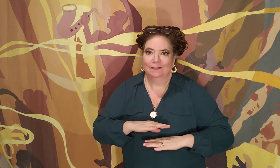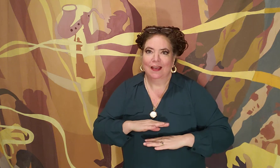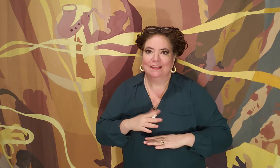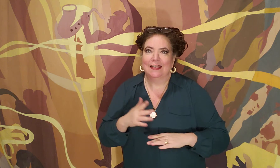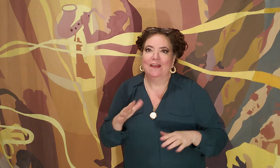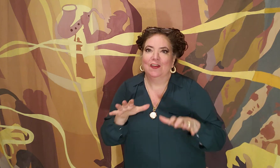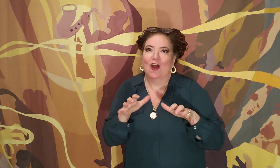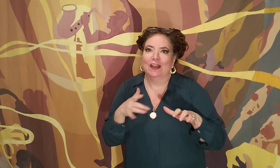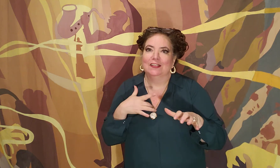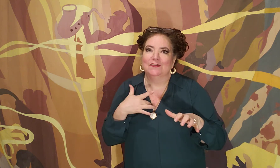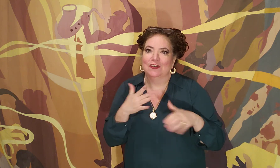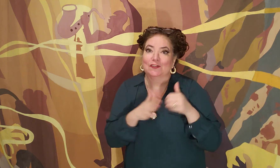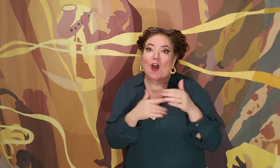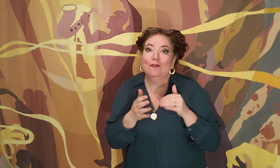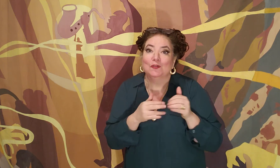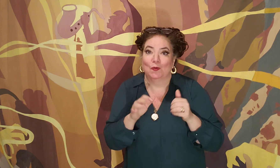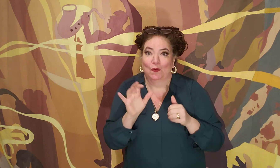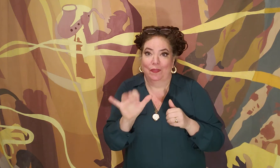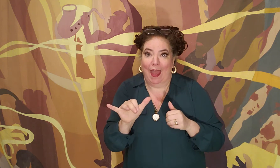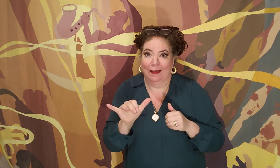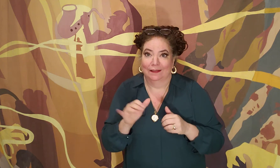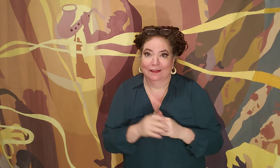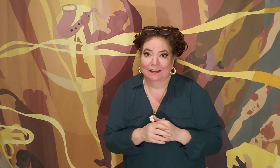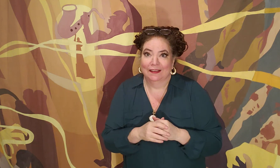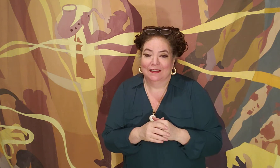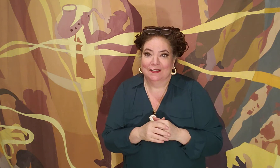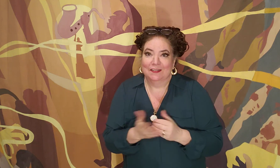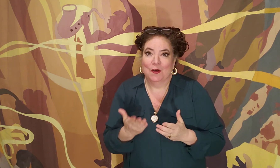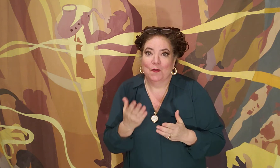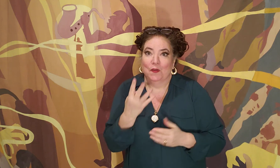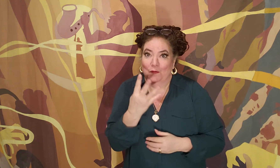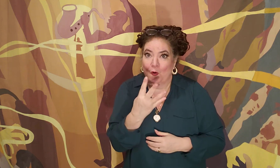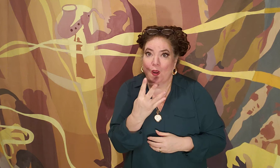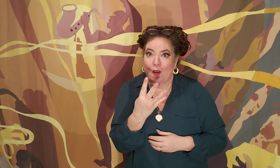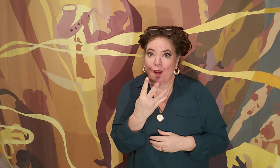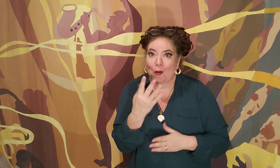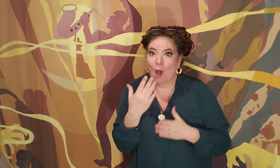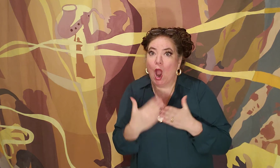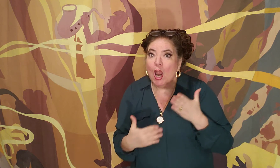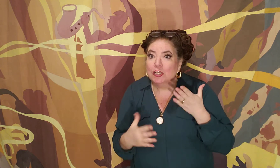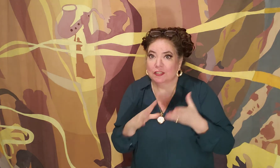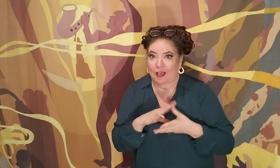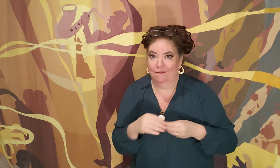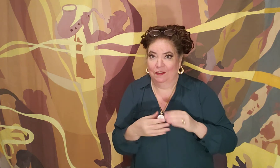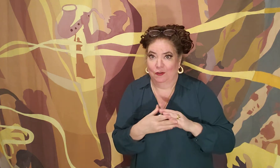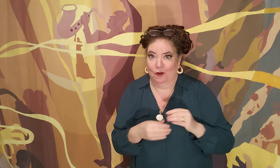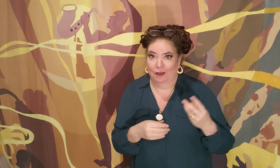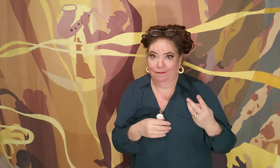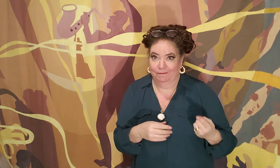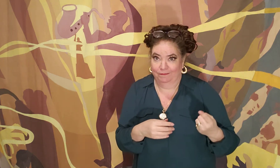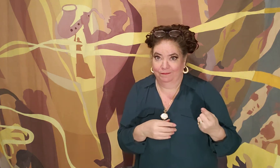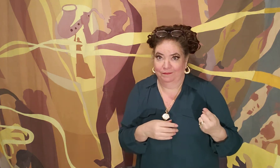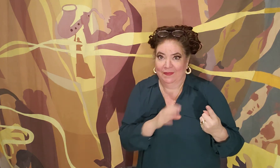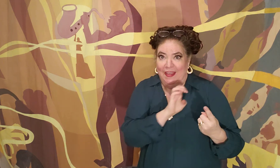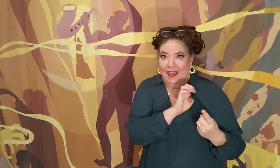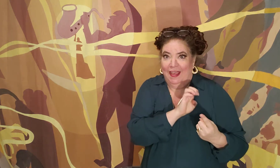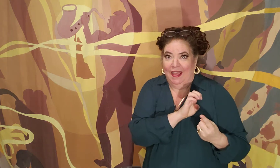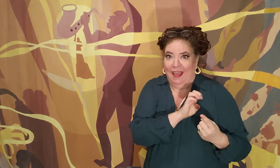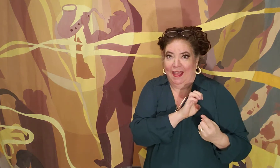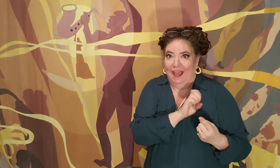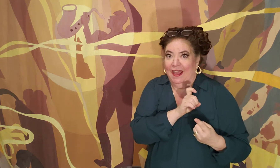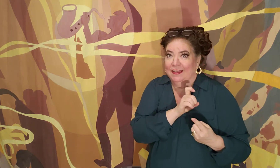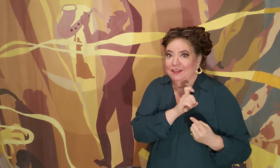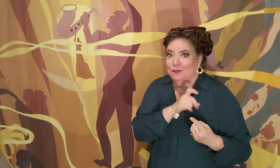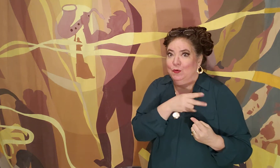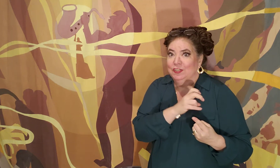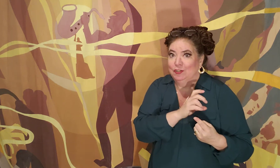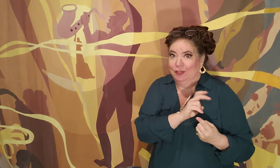rest and the audience feels comfortable with that. So the four parts of a story - exposition,